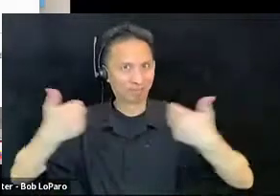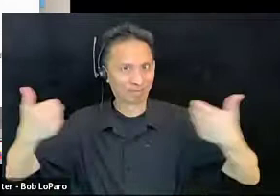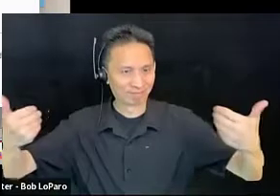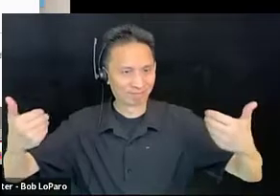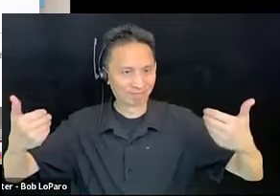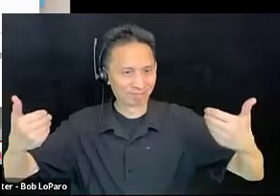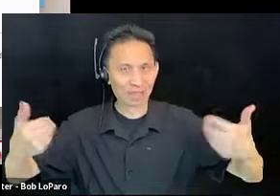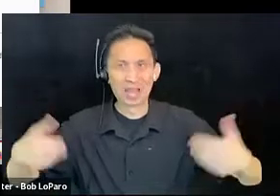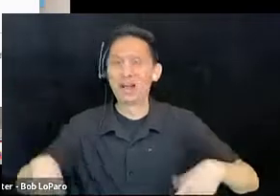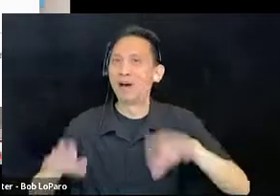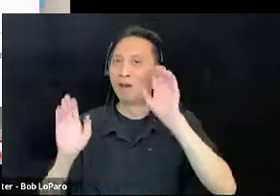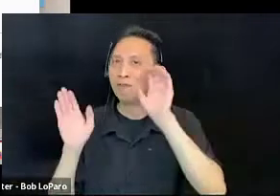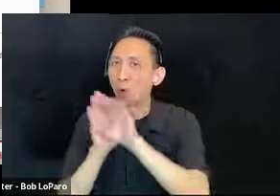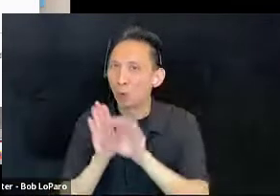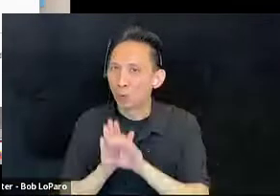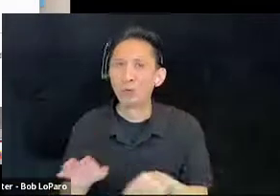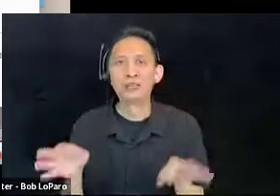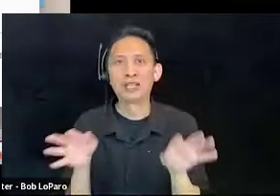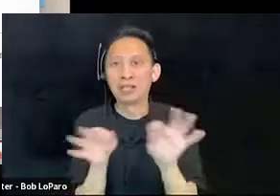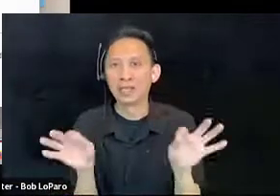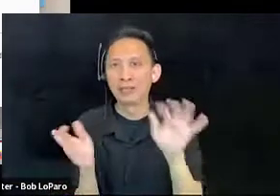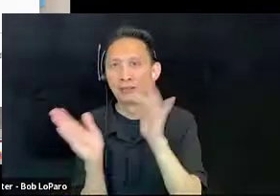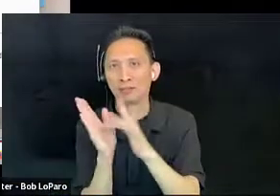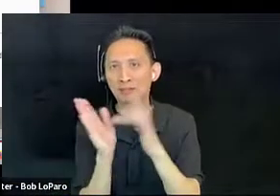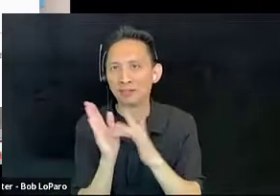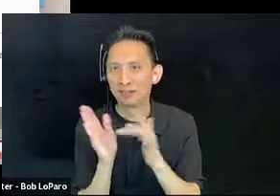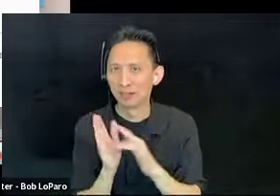links to all of those things that we discussed, right?